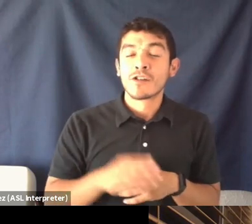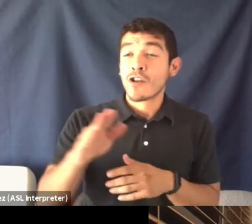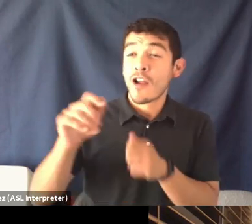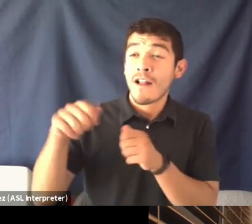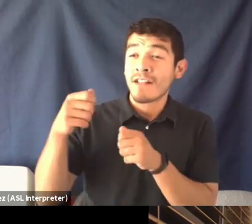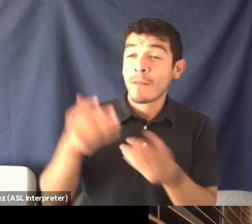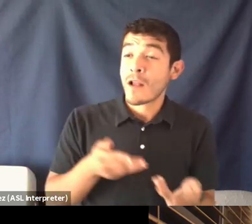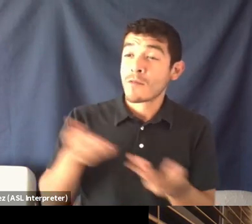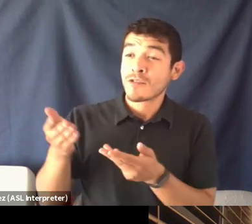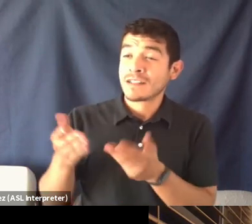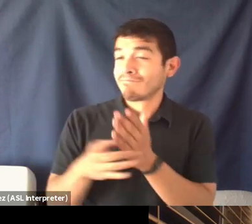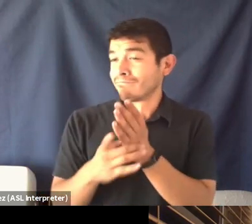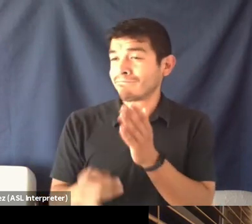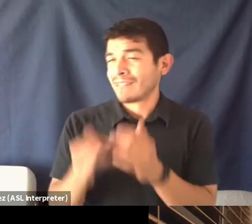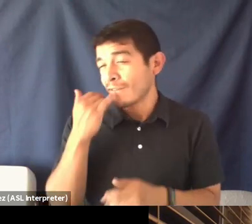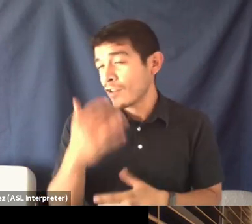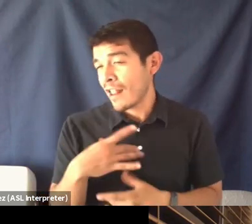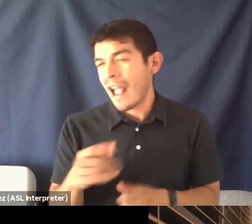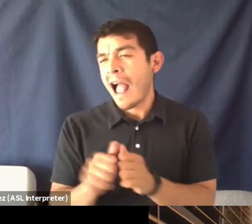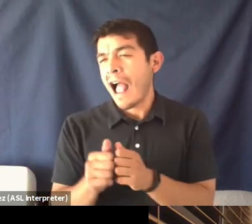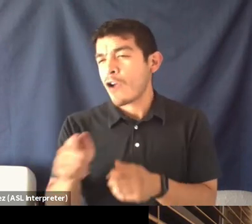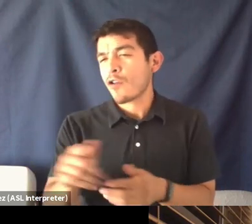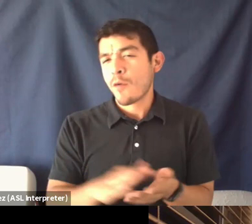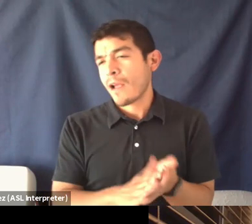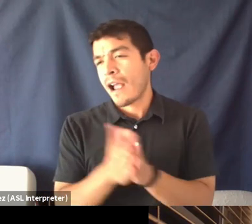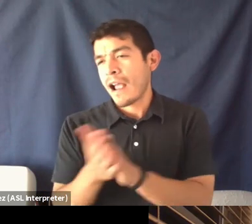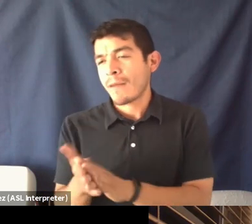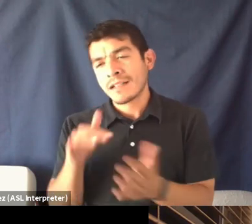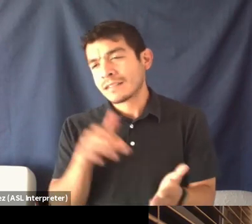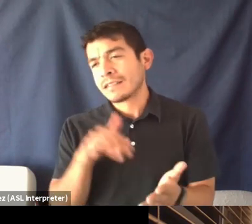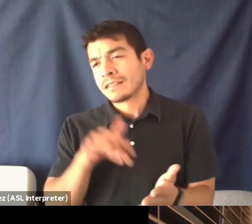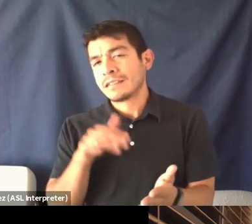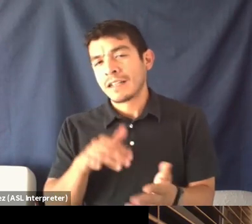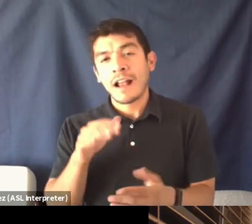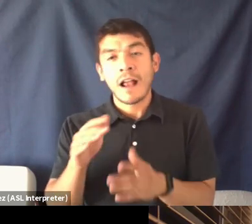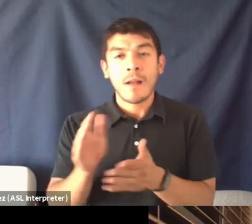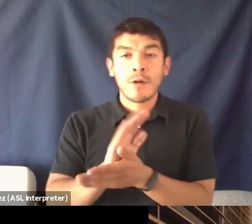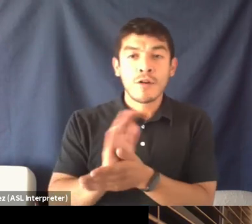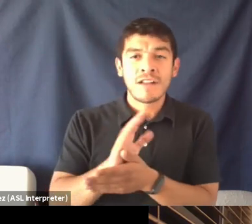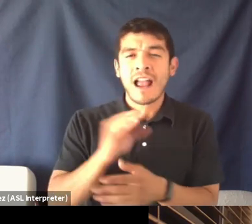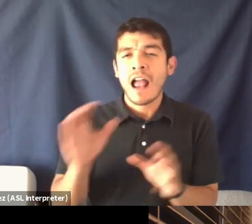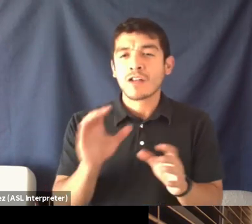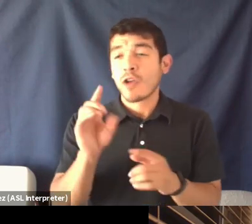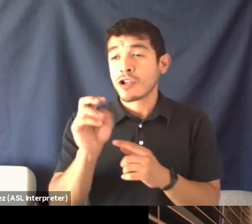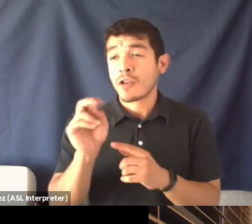And how you gravitated toward studying film and doing documentaries